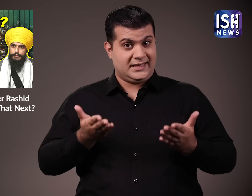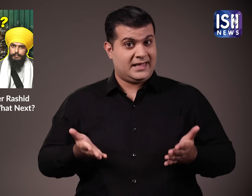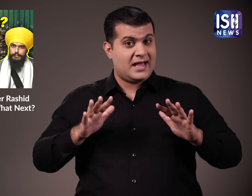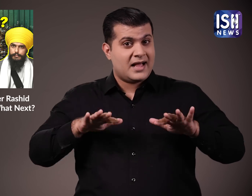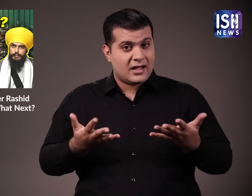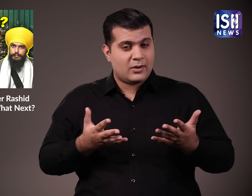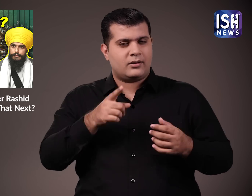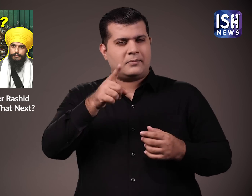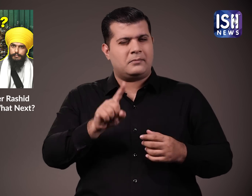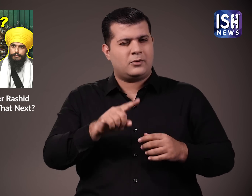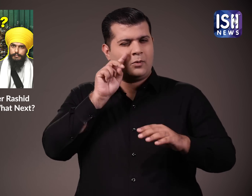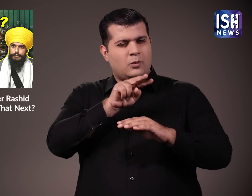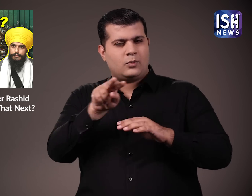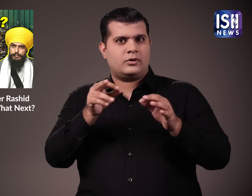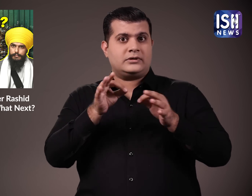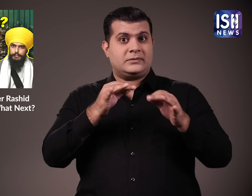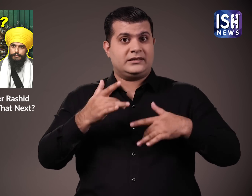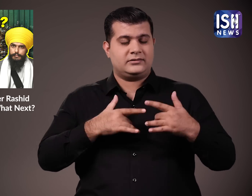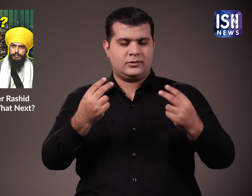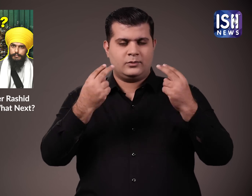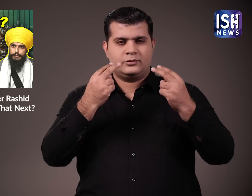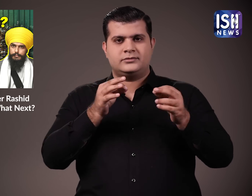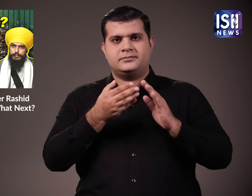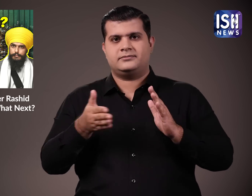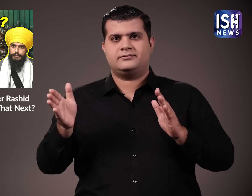Let me explain. It is interesting, so keep watching.